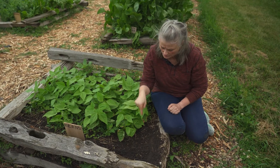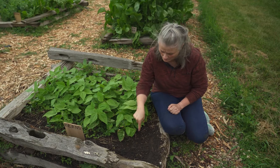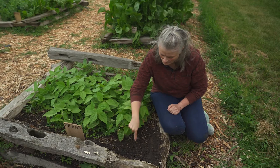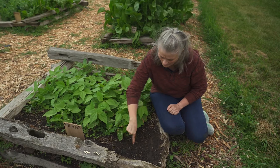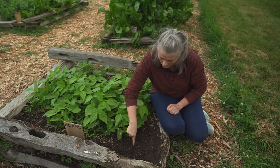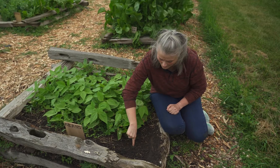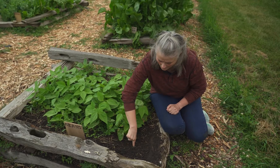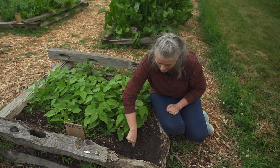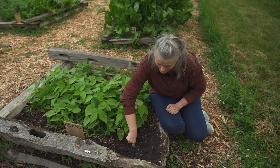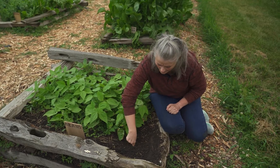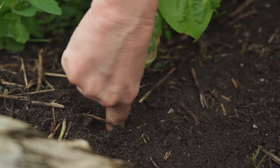First, you have to take your finger.